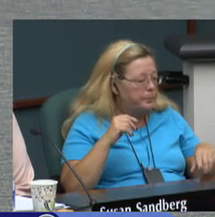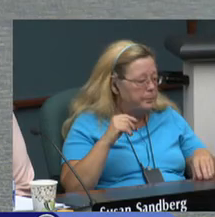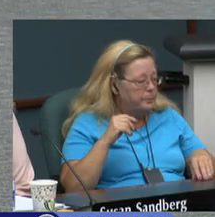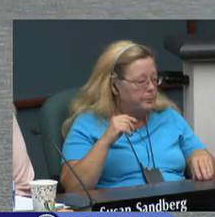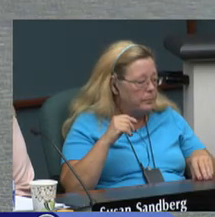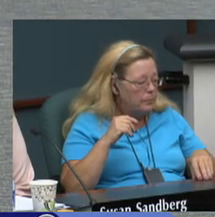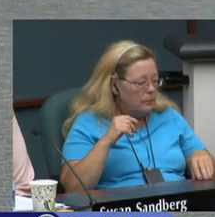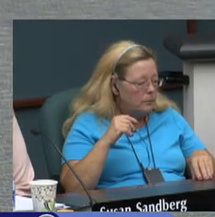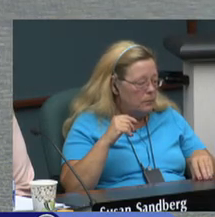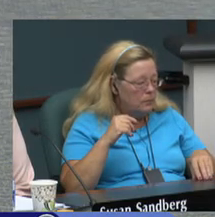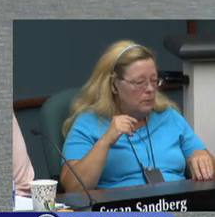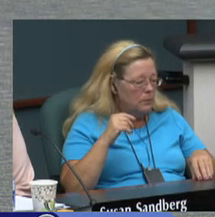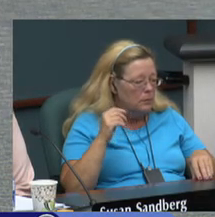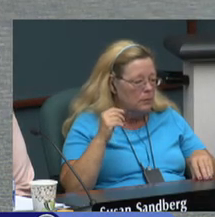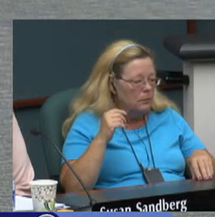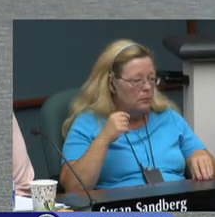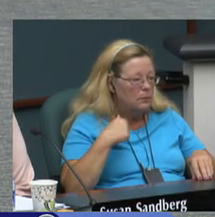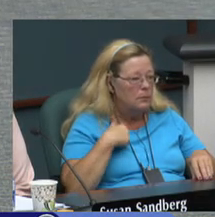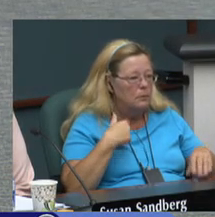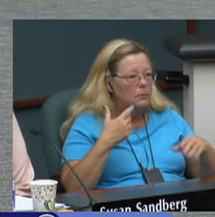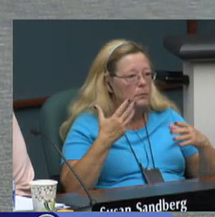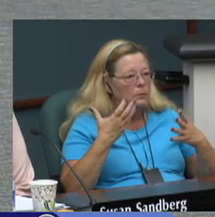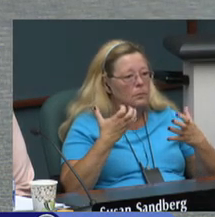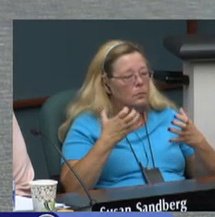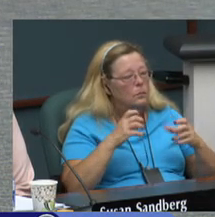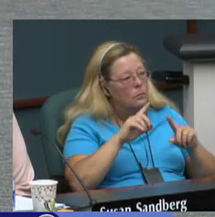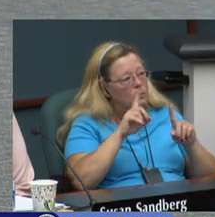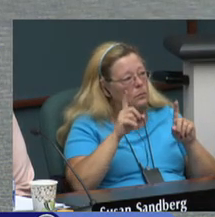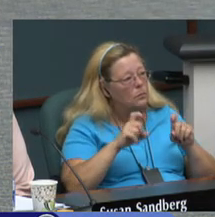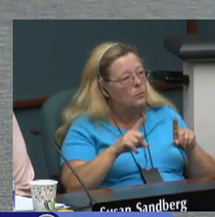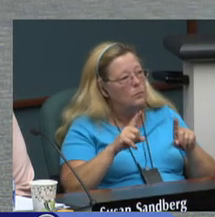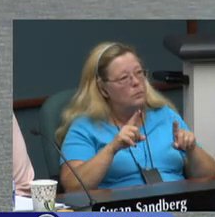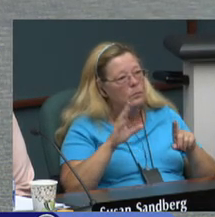yes I wanted to take up this question raised by a member of the public about